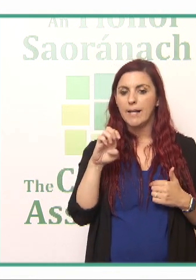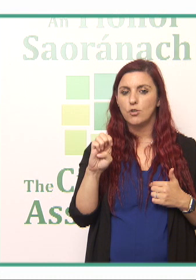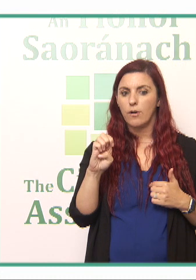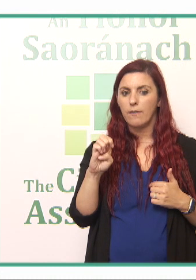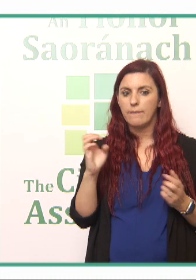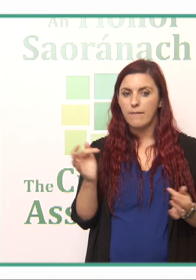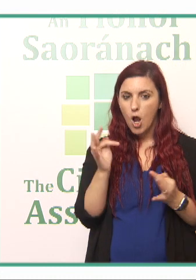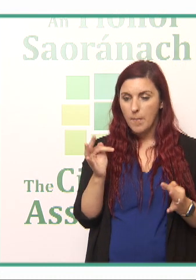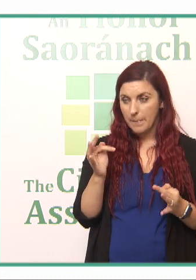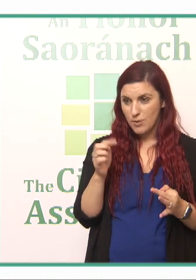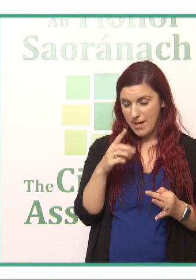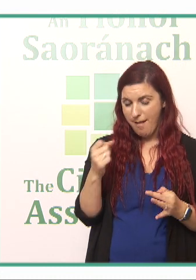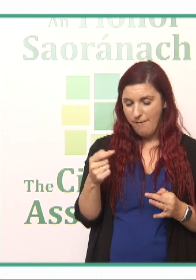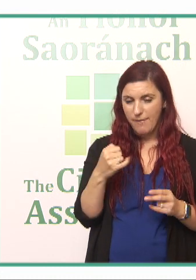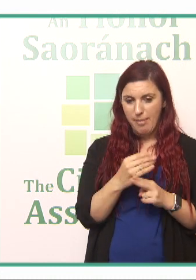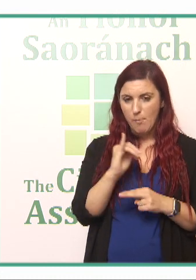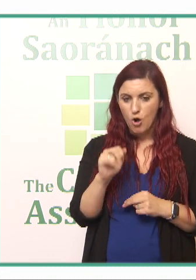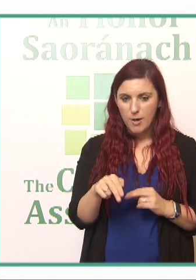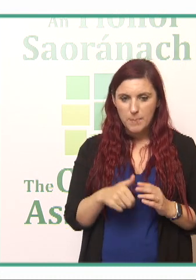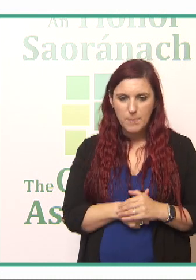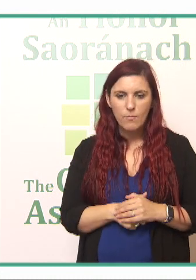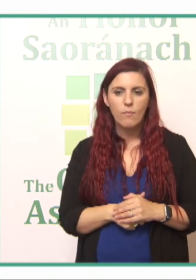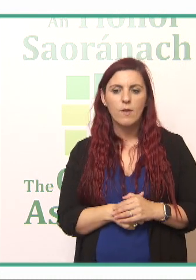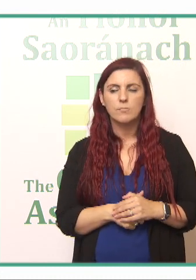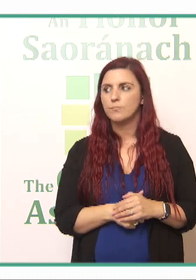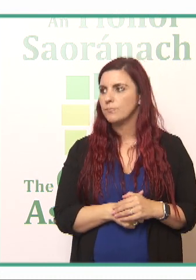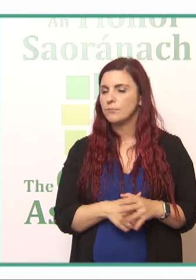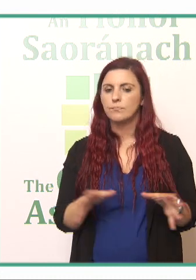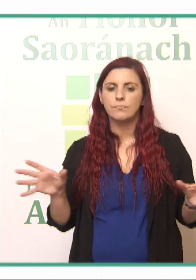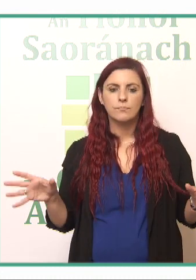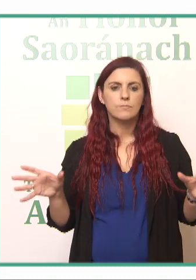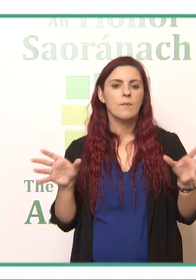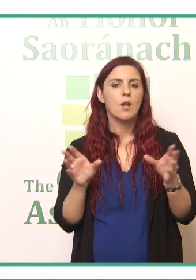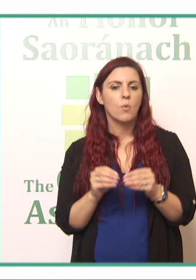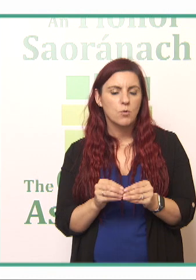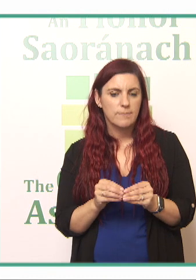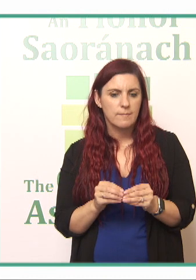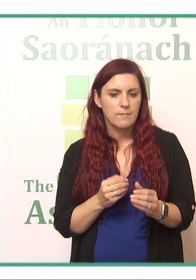this is Fargo Smith and Patty Healy other people so in conclusion um I really really believe that